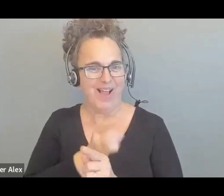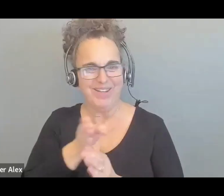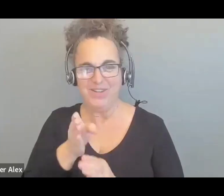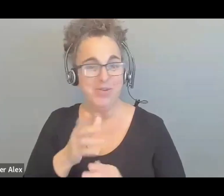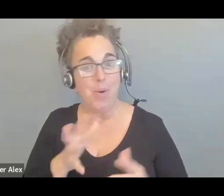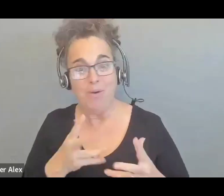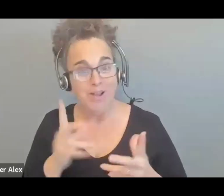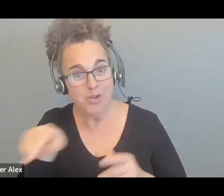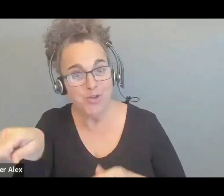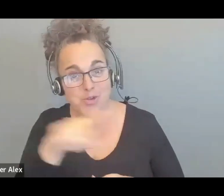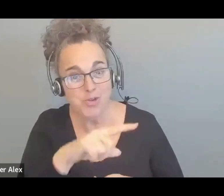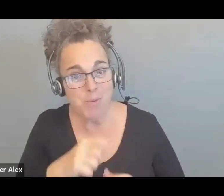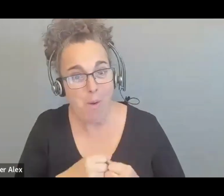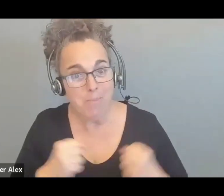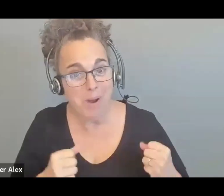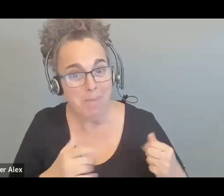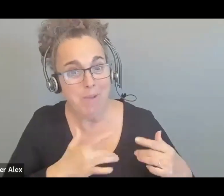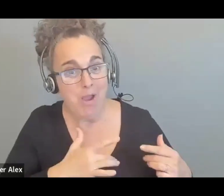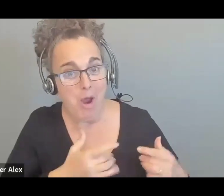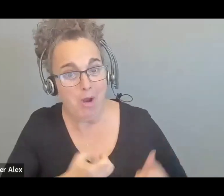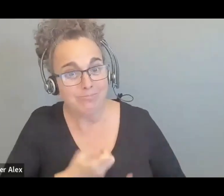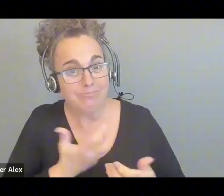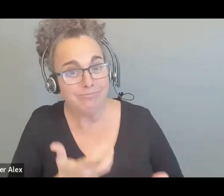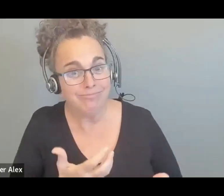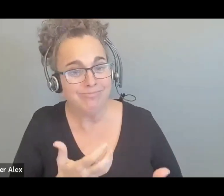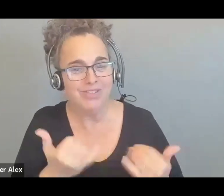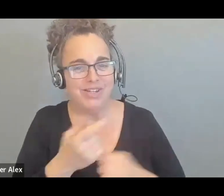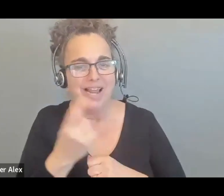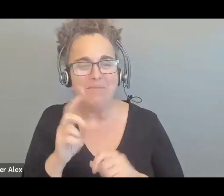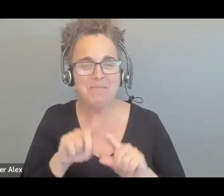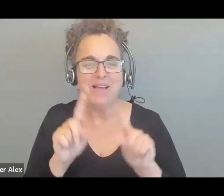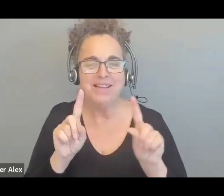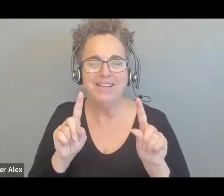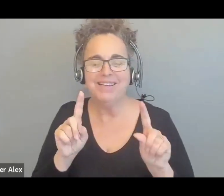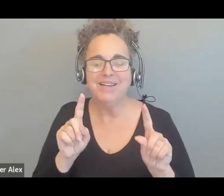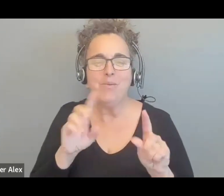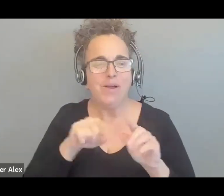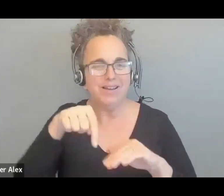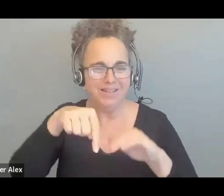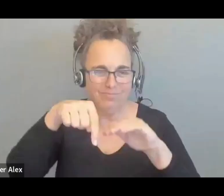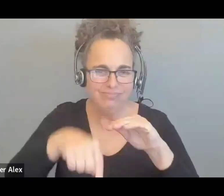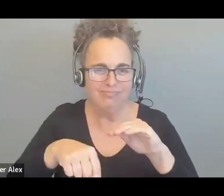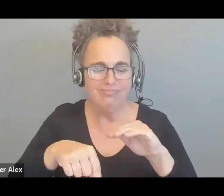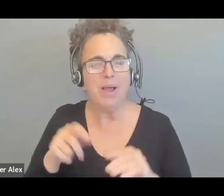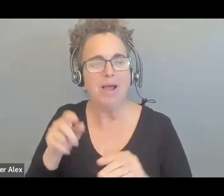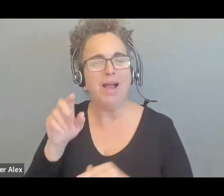Today we're gonna dive a little bit deeper in what an accessibility professional actually does.